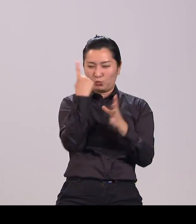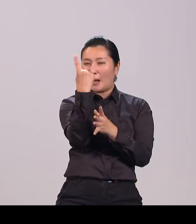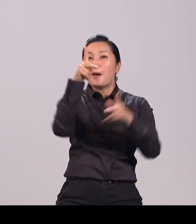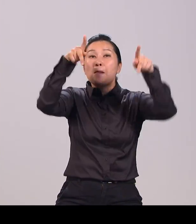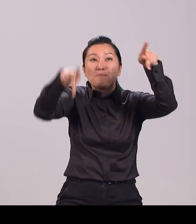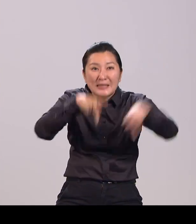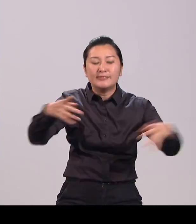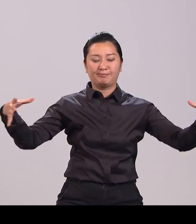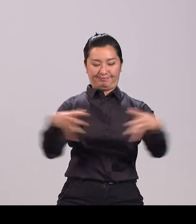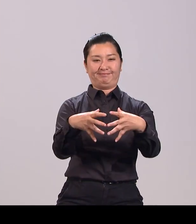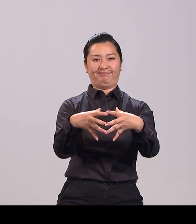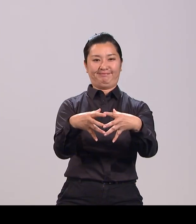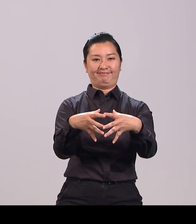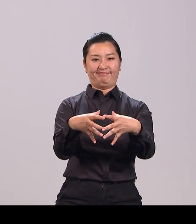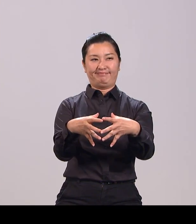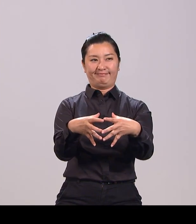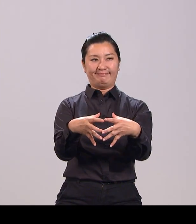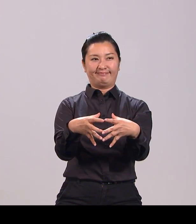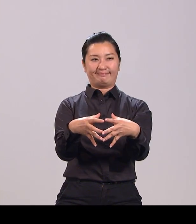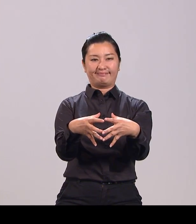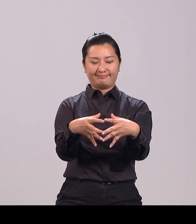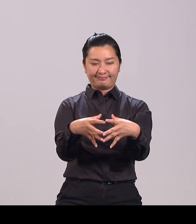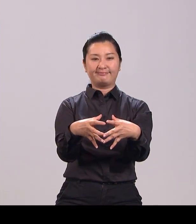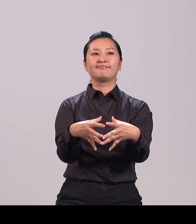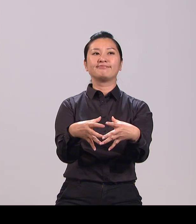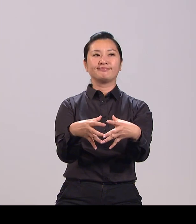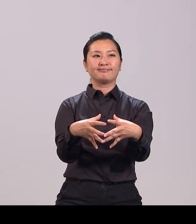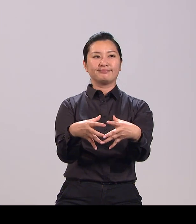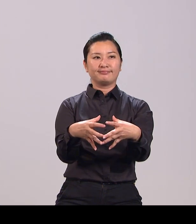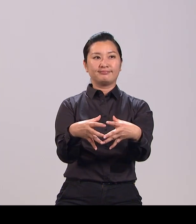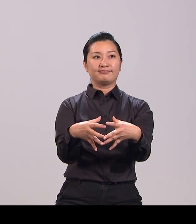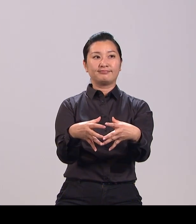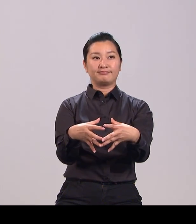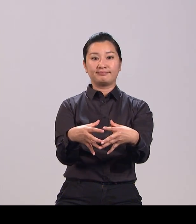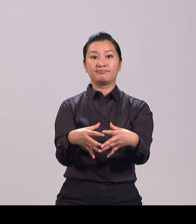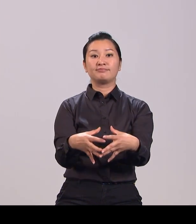One big plus which Singapore has is that our religious and community leaders have taken courageous stands.